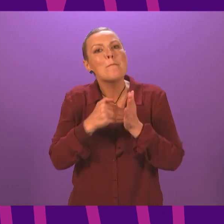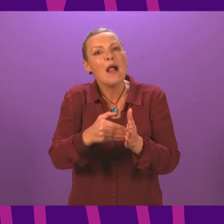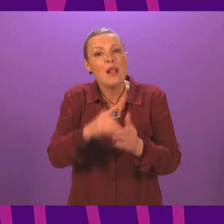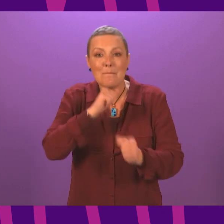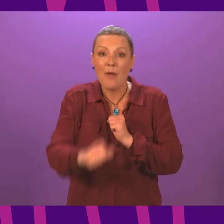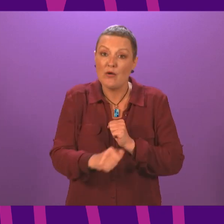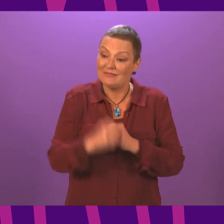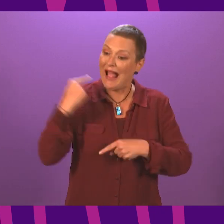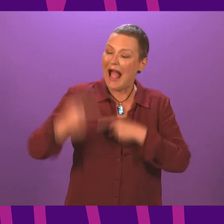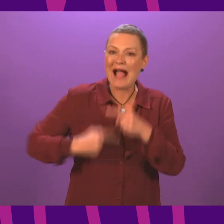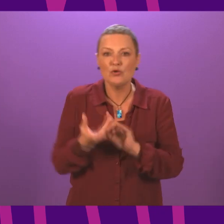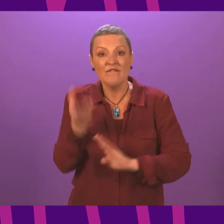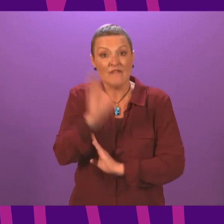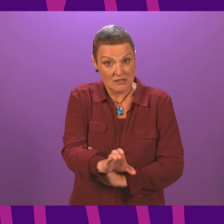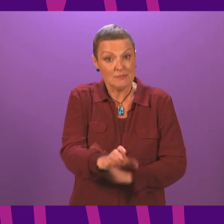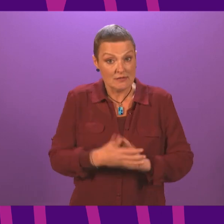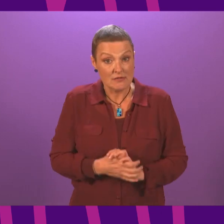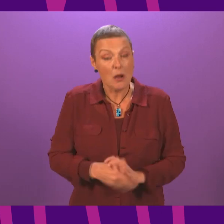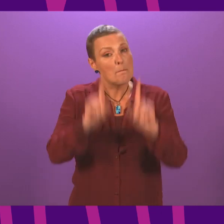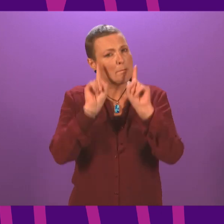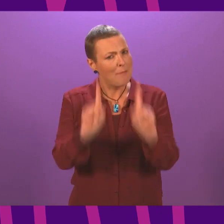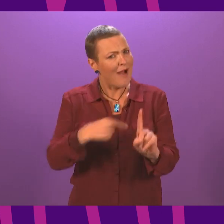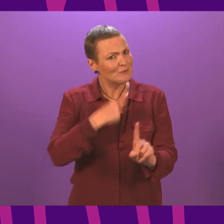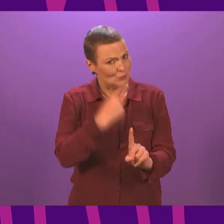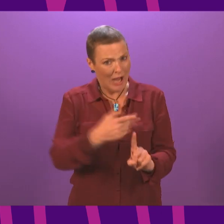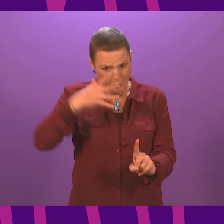as I have consistently made clear, to deliver the payment on time